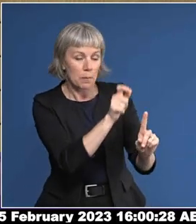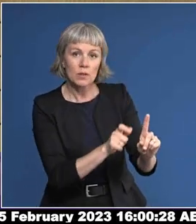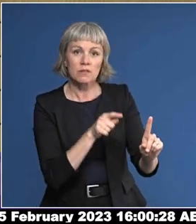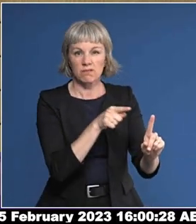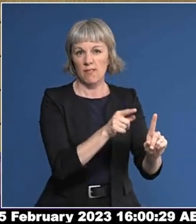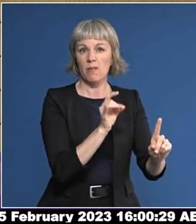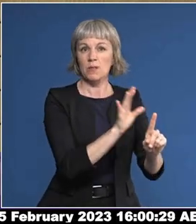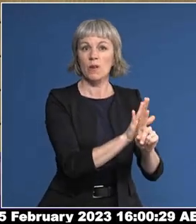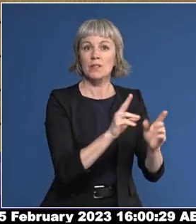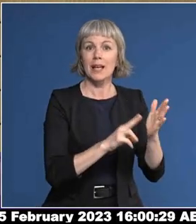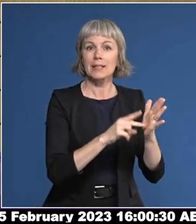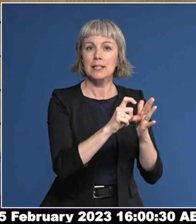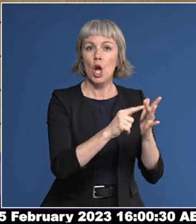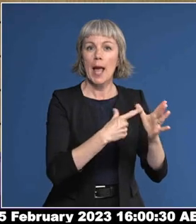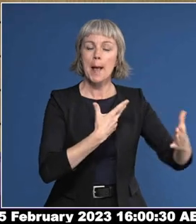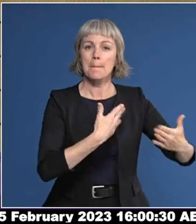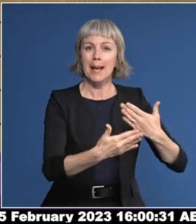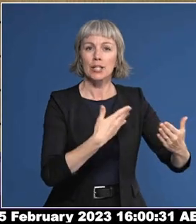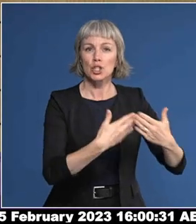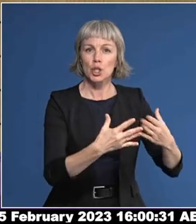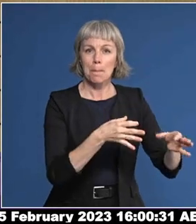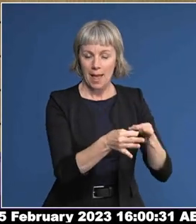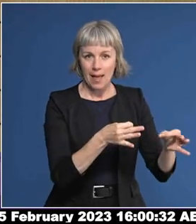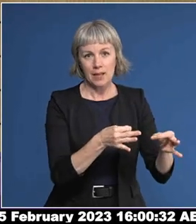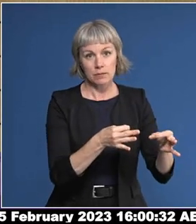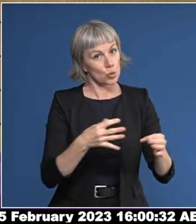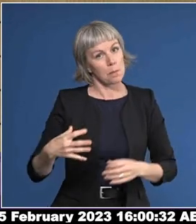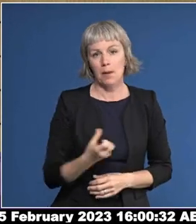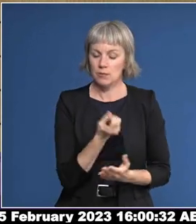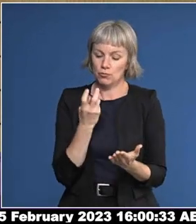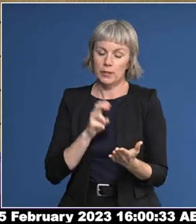There is an increasing group of people who are self-managed or plan-managed.